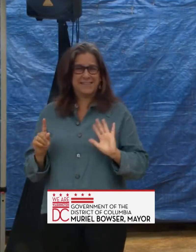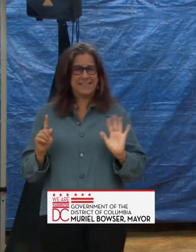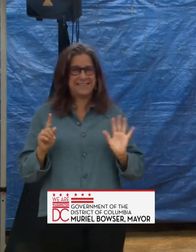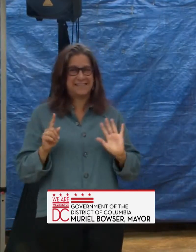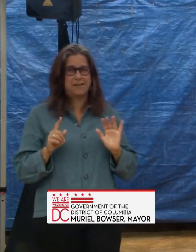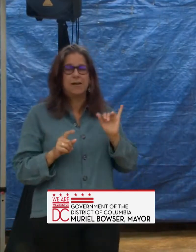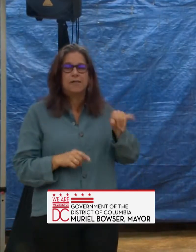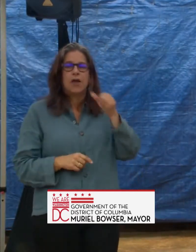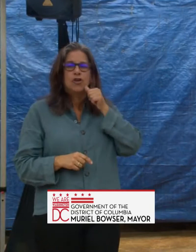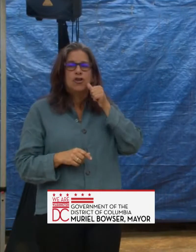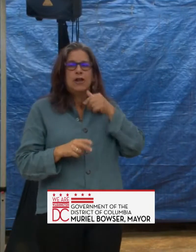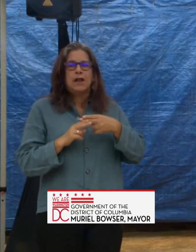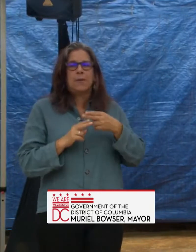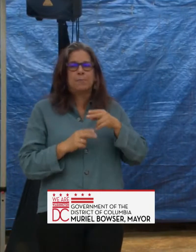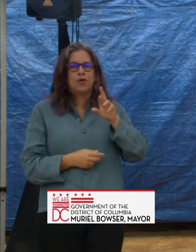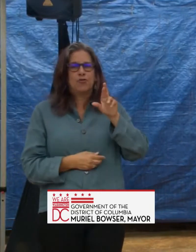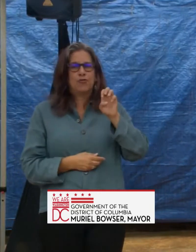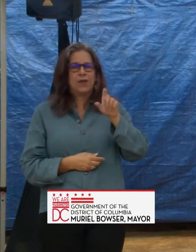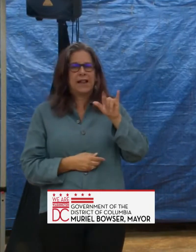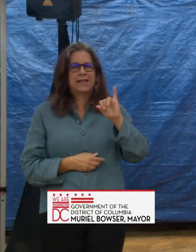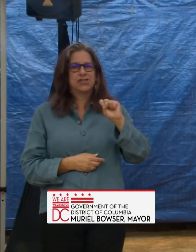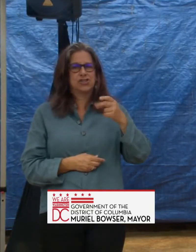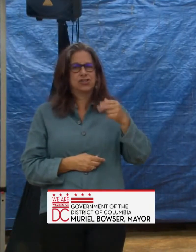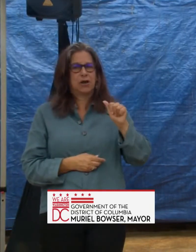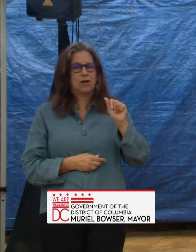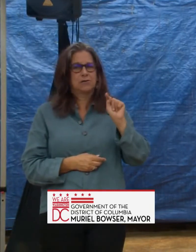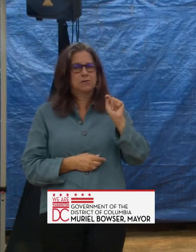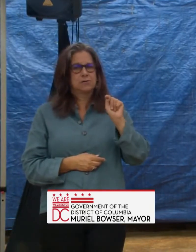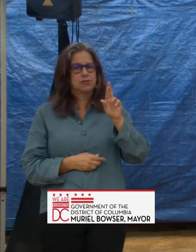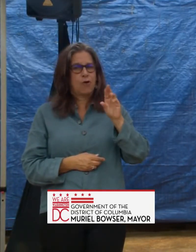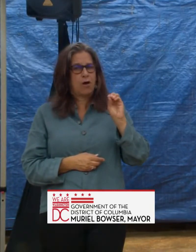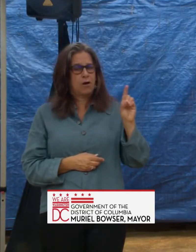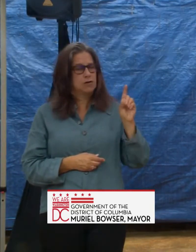SHOULD BE DOING THE THINGS THAT LITTLE GIRLS DO.